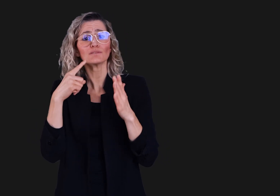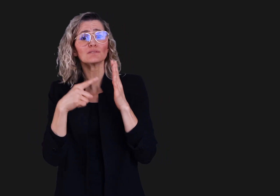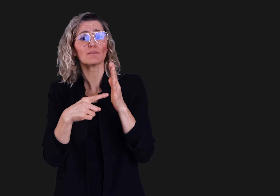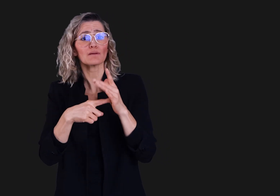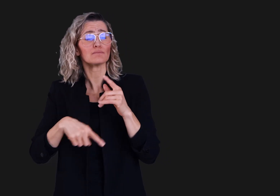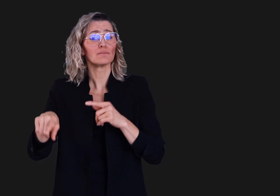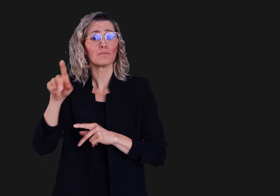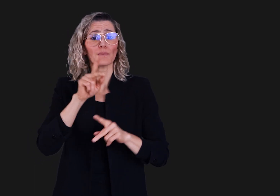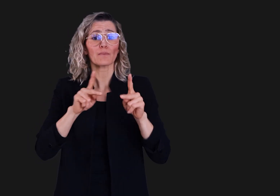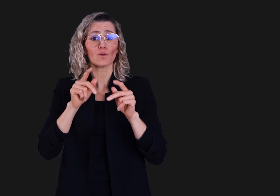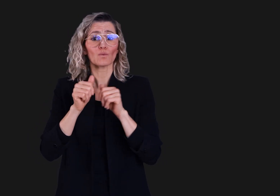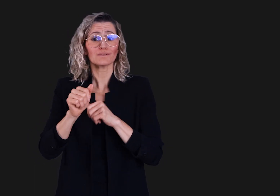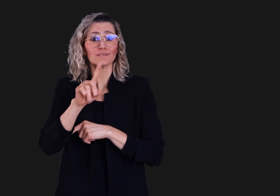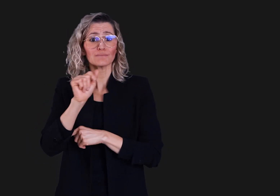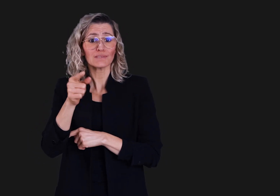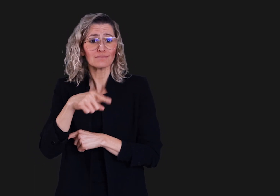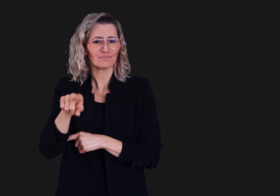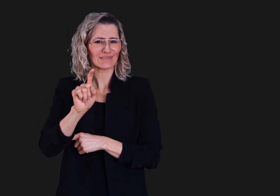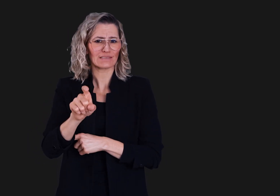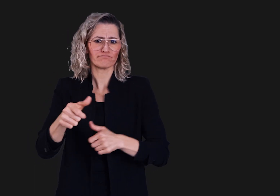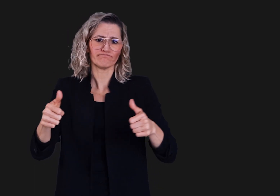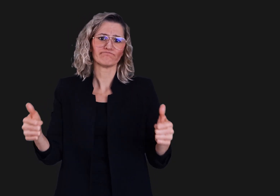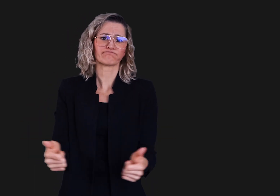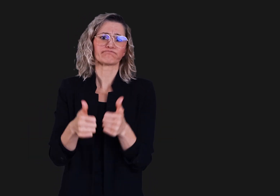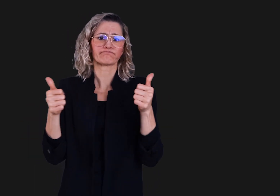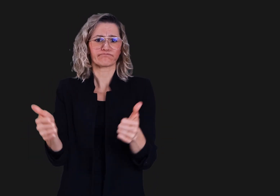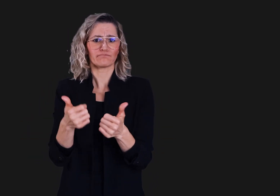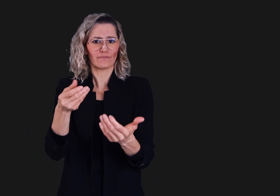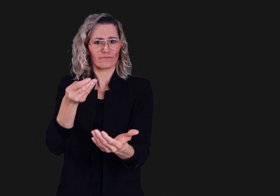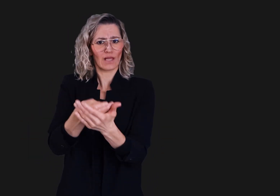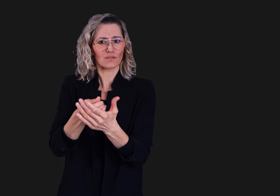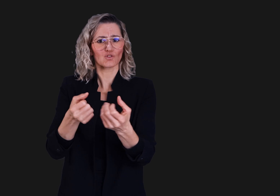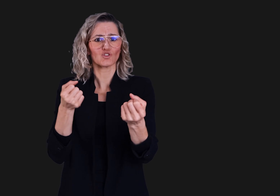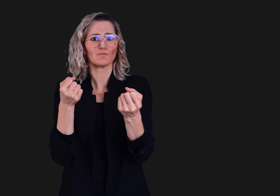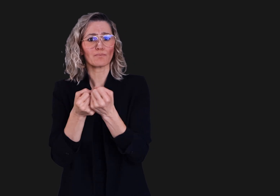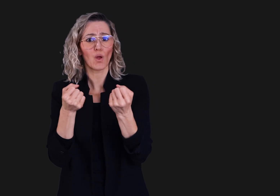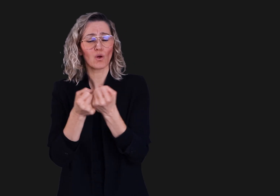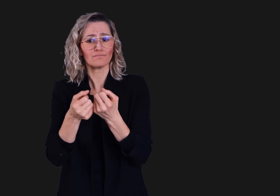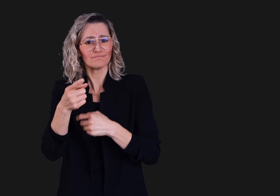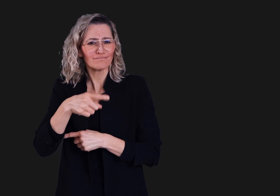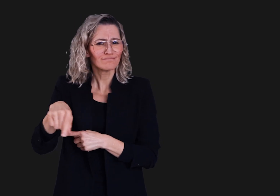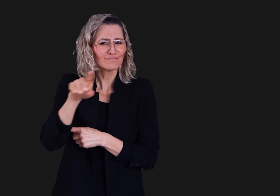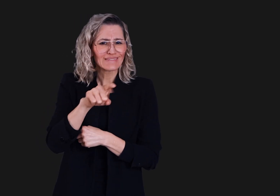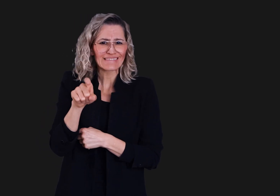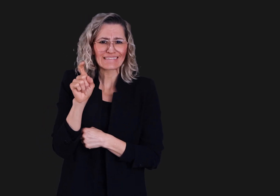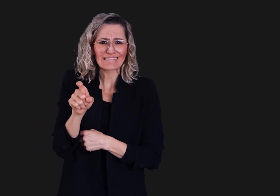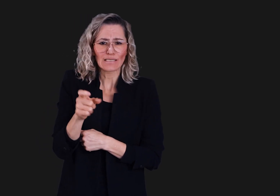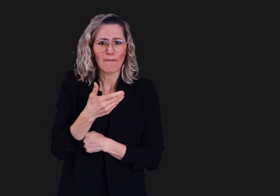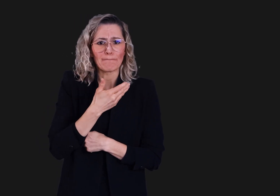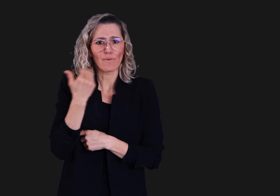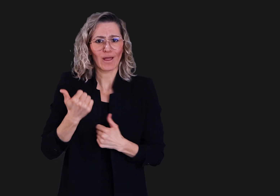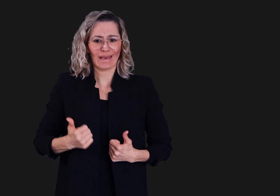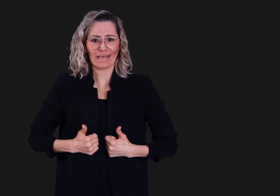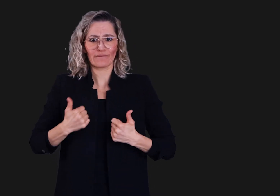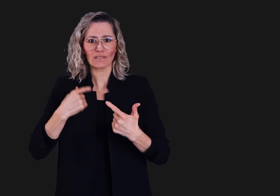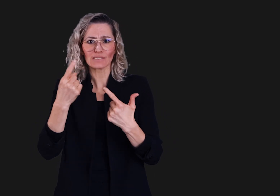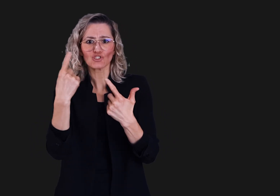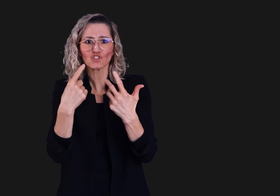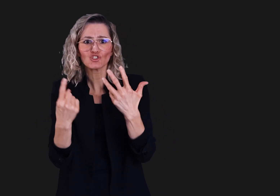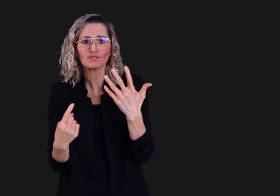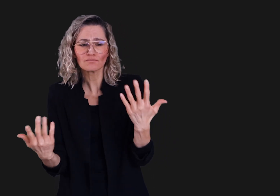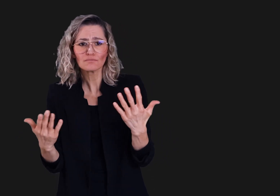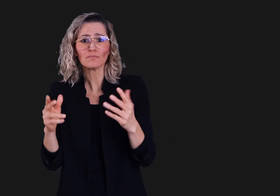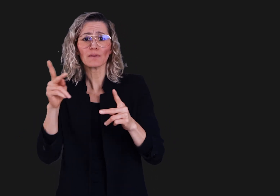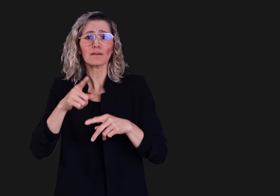For example, people with disabilities need adequate financial support. They also need better living conditions.